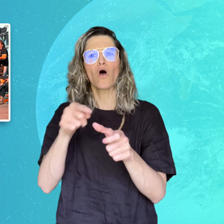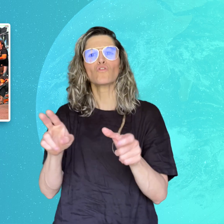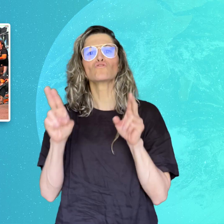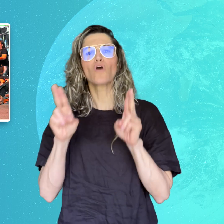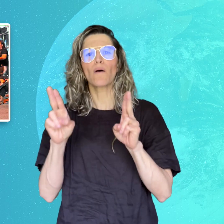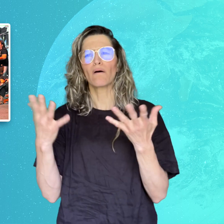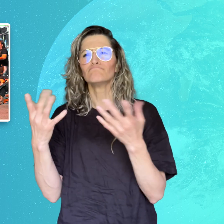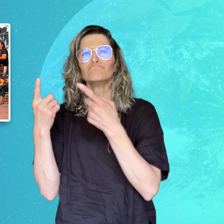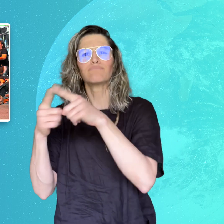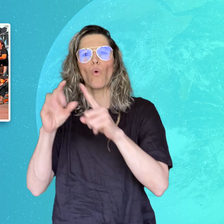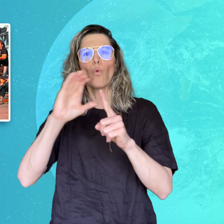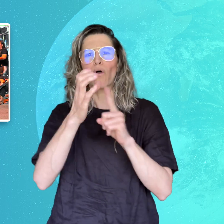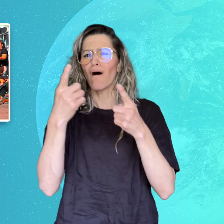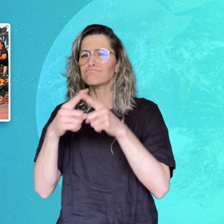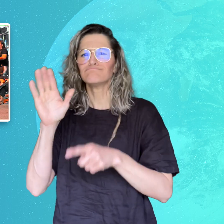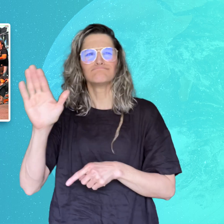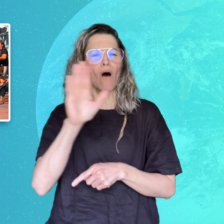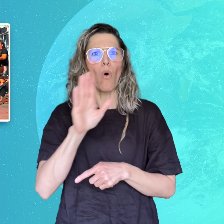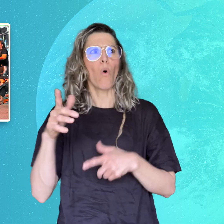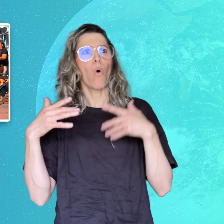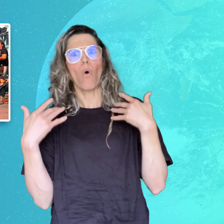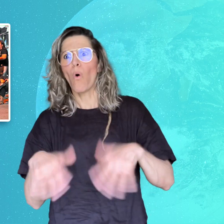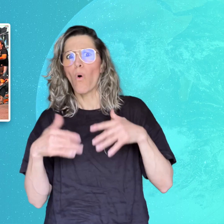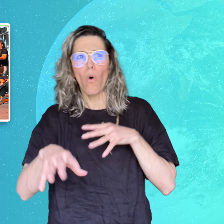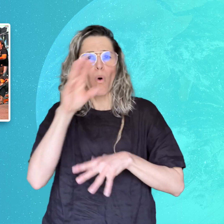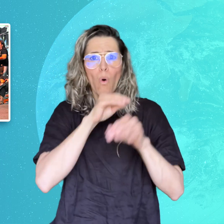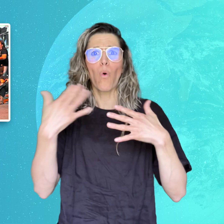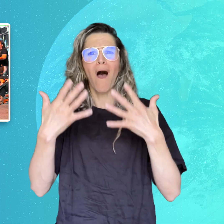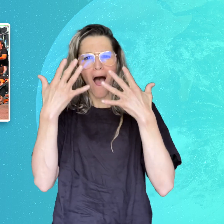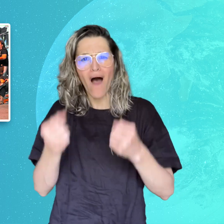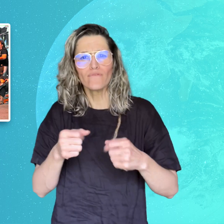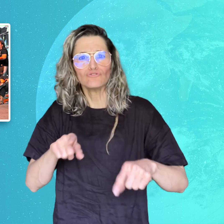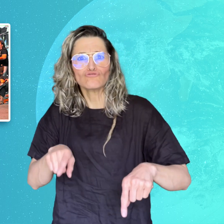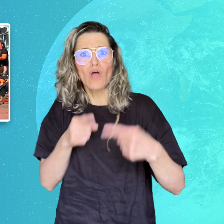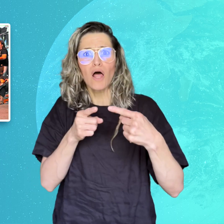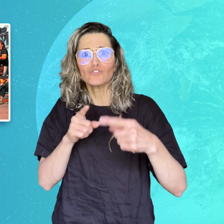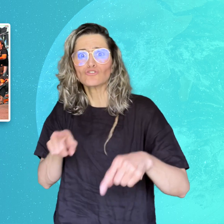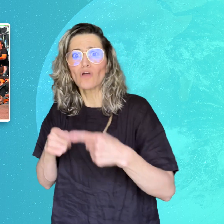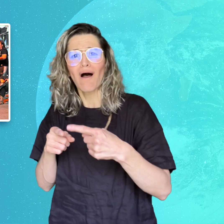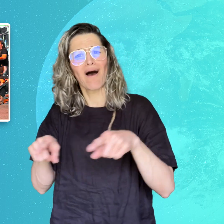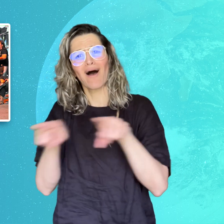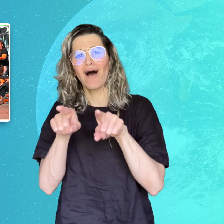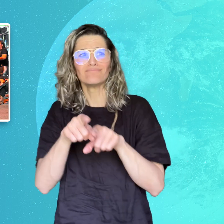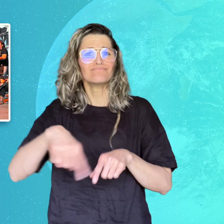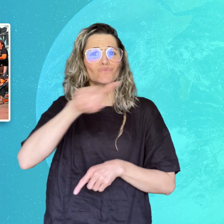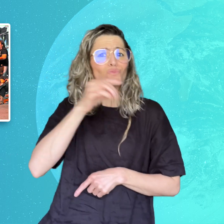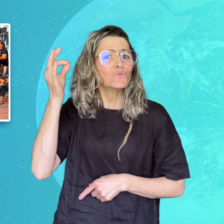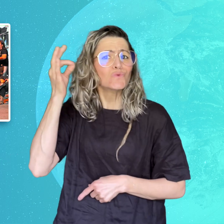are all challenges even for hearing employees;